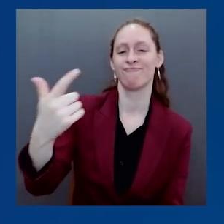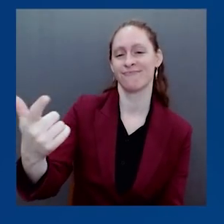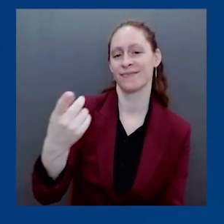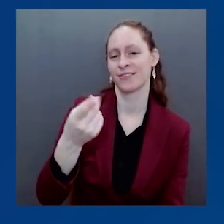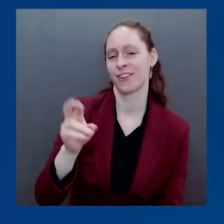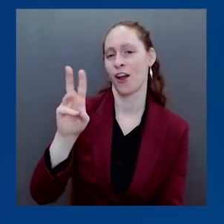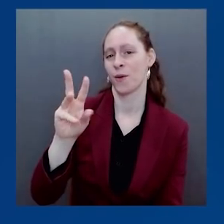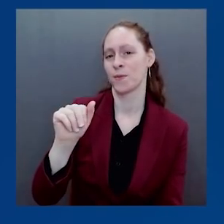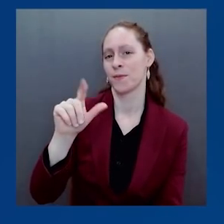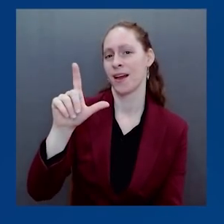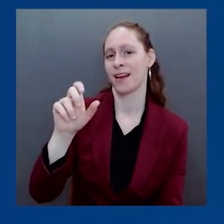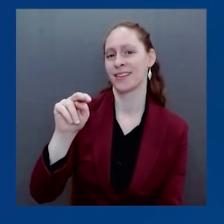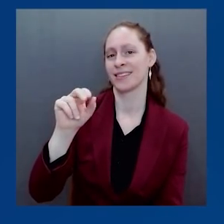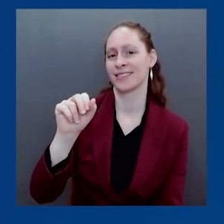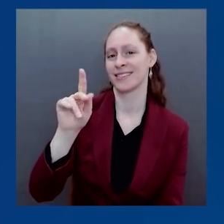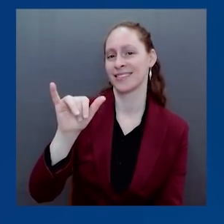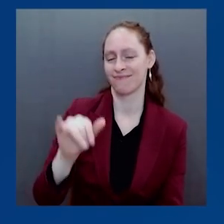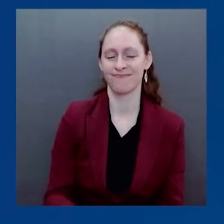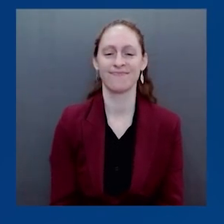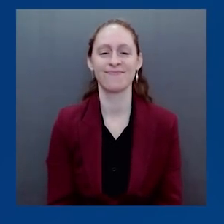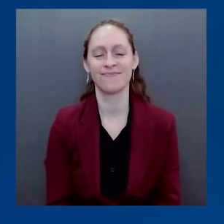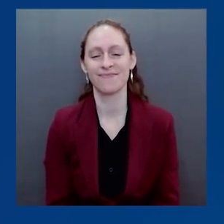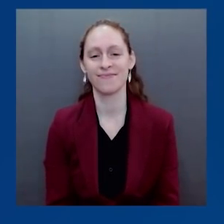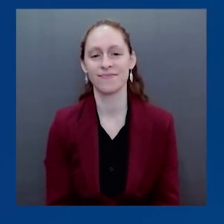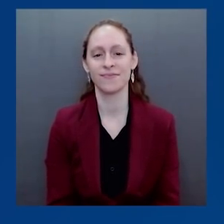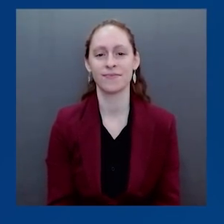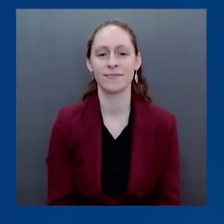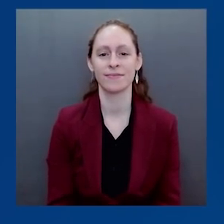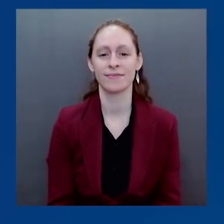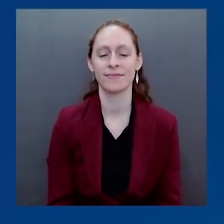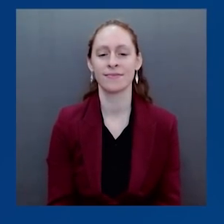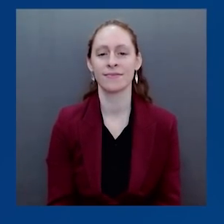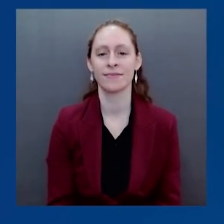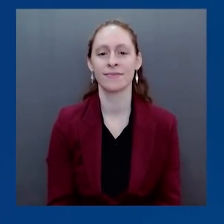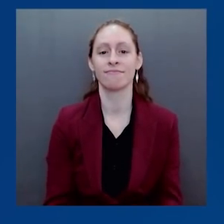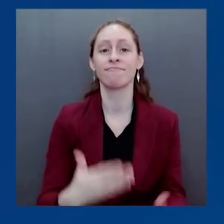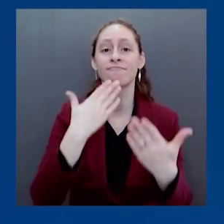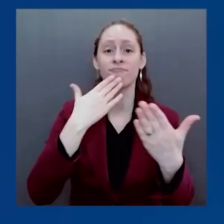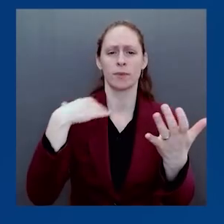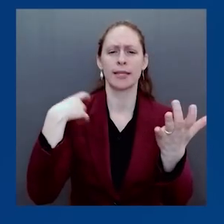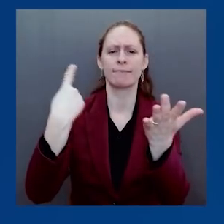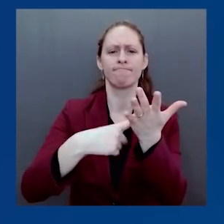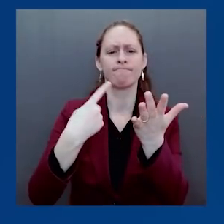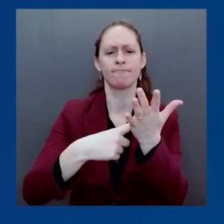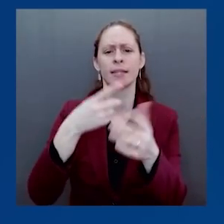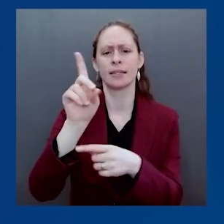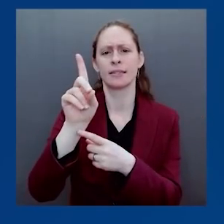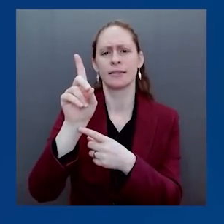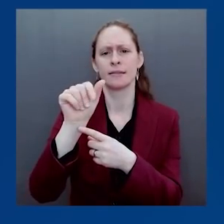Dr. Walensky: Thank you, Jeff. Good morning. I'd like to start by walking you through today's data. The current seven-day daily average of cases